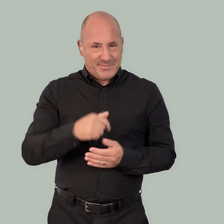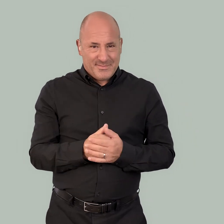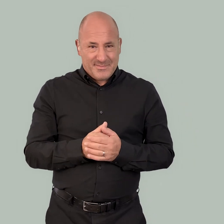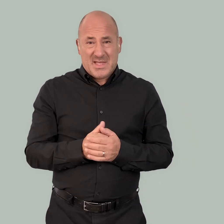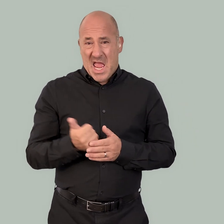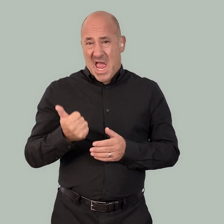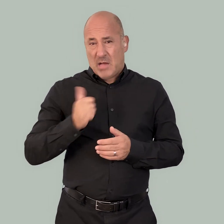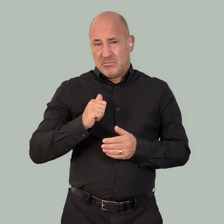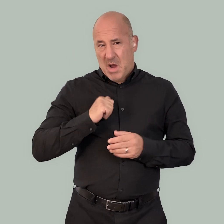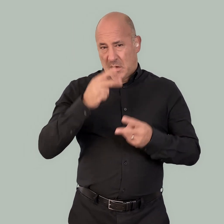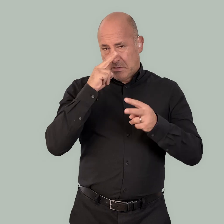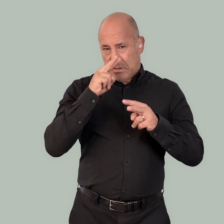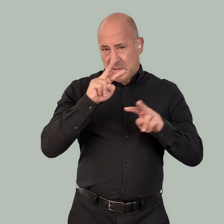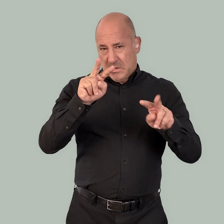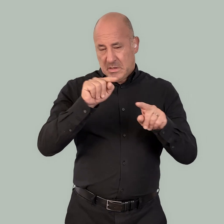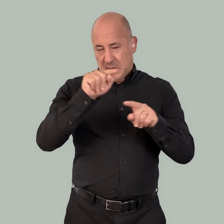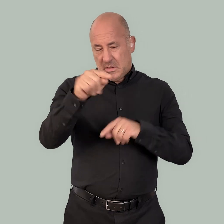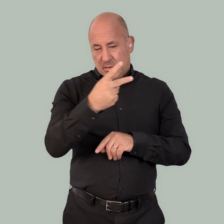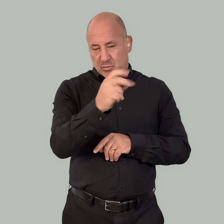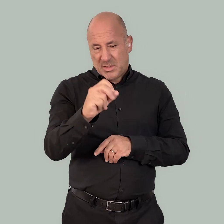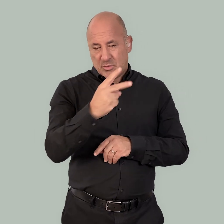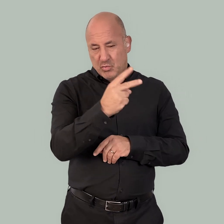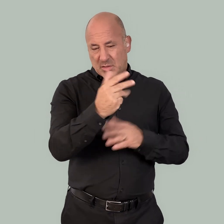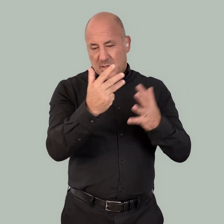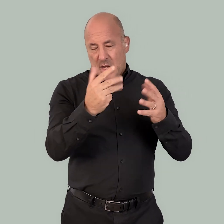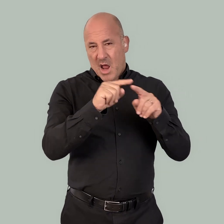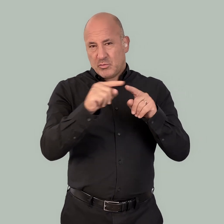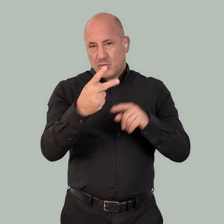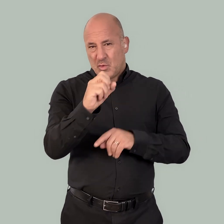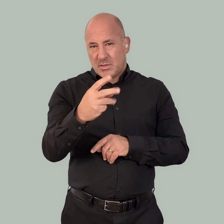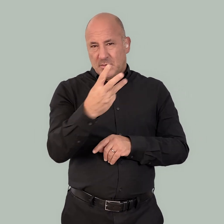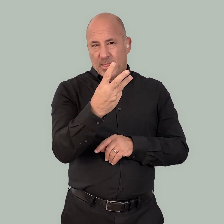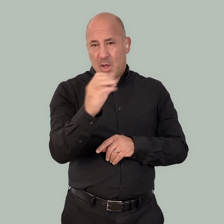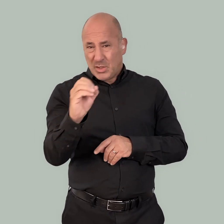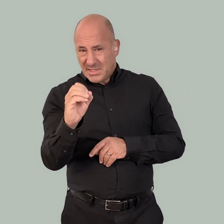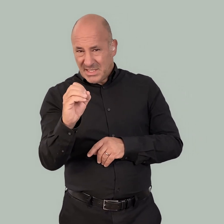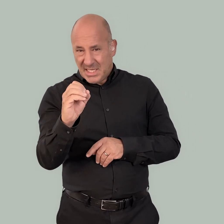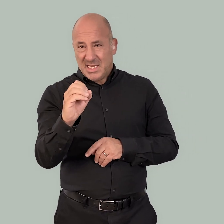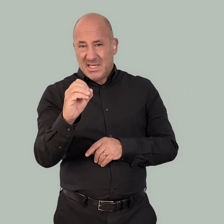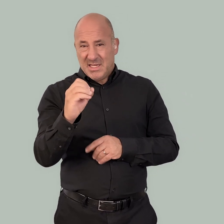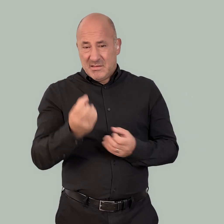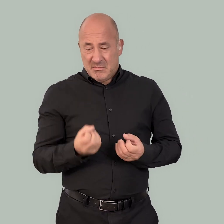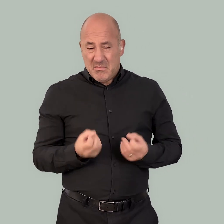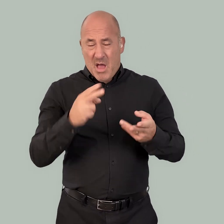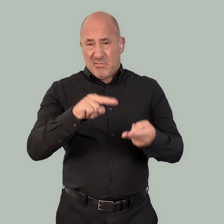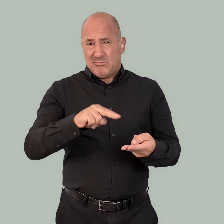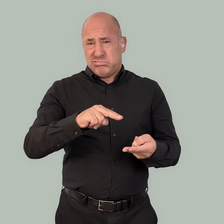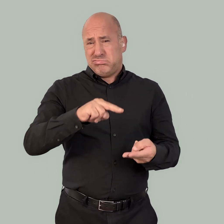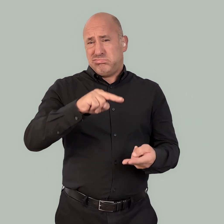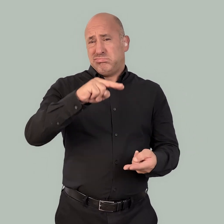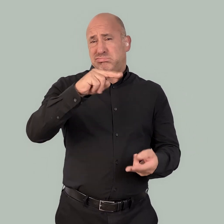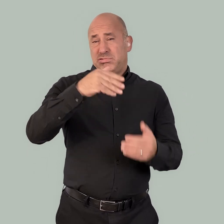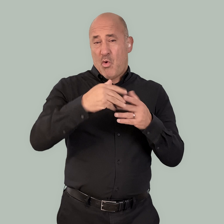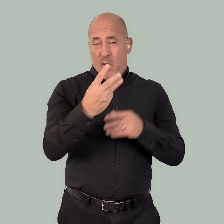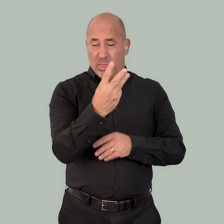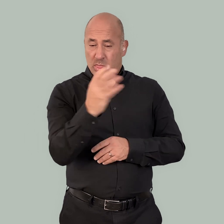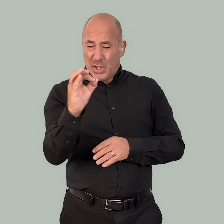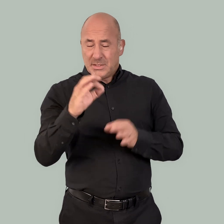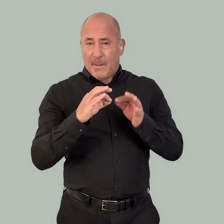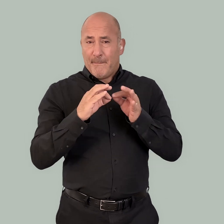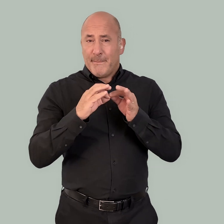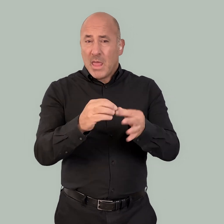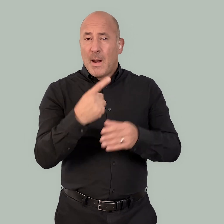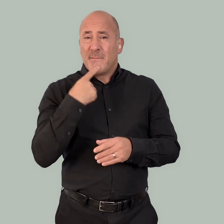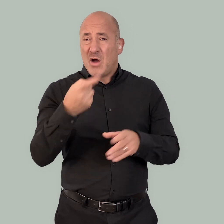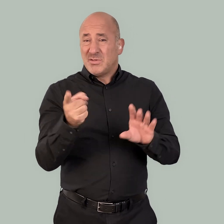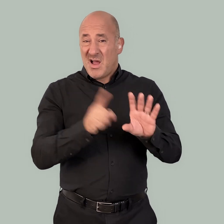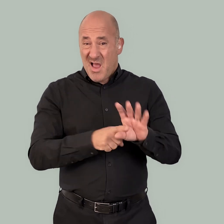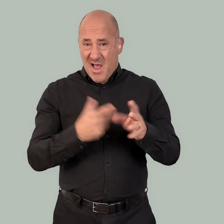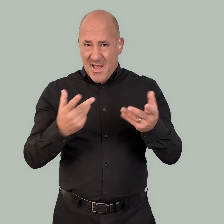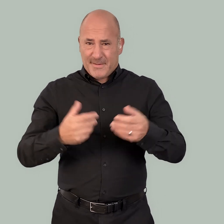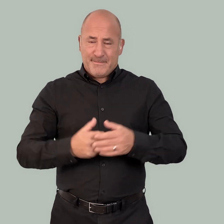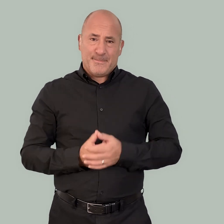(with spending forecast to rise to over £30 billion a year by 2029/30).